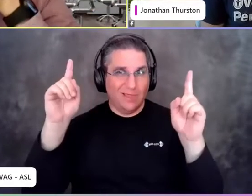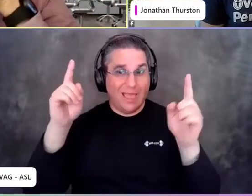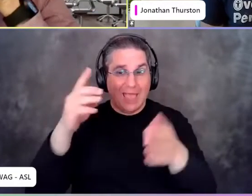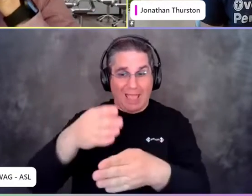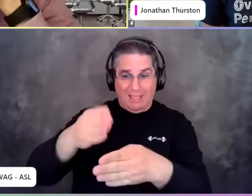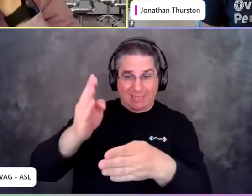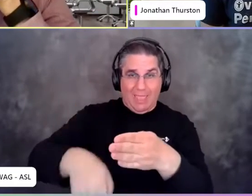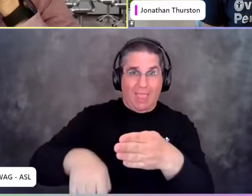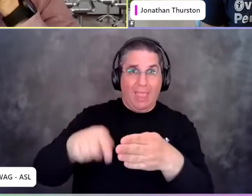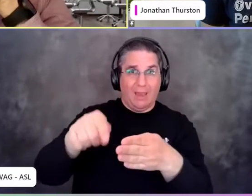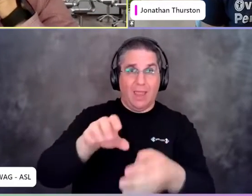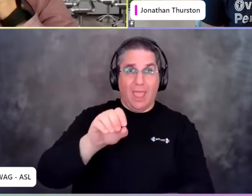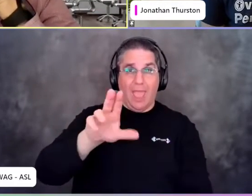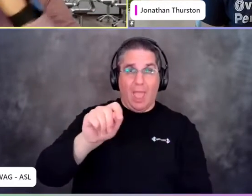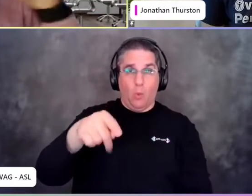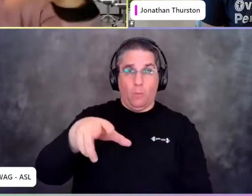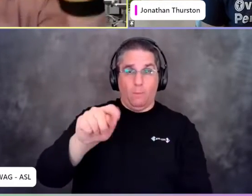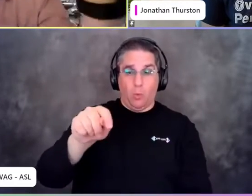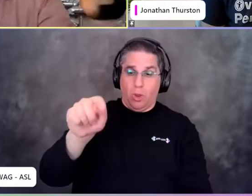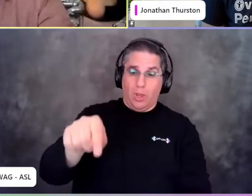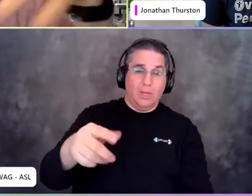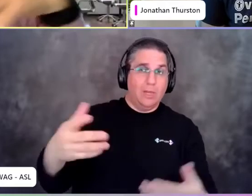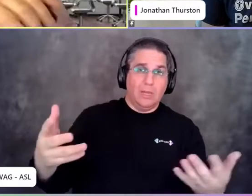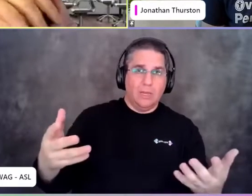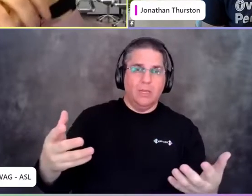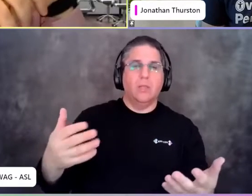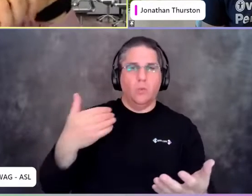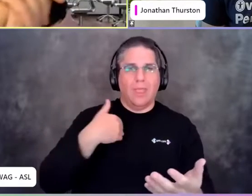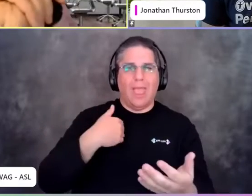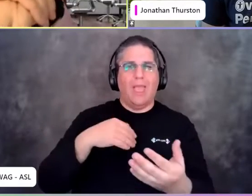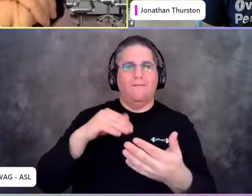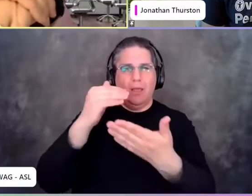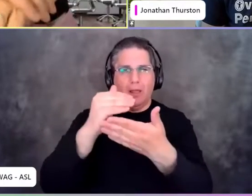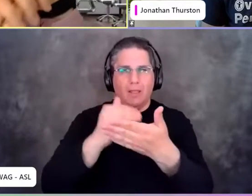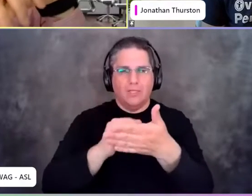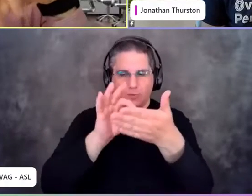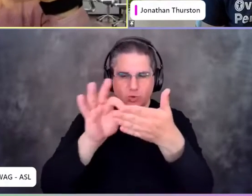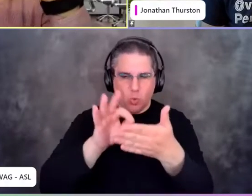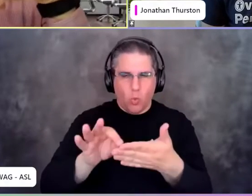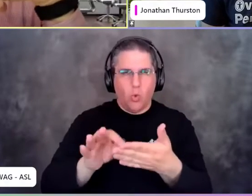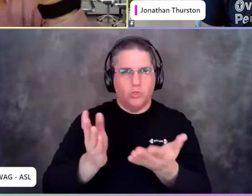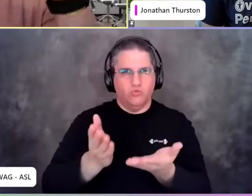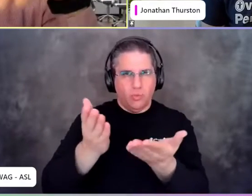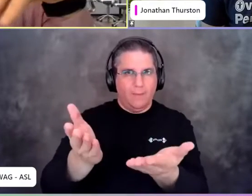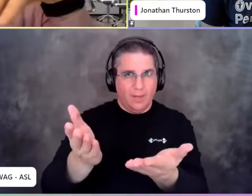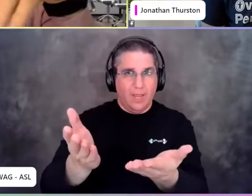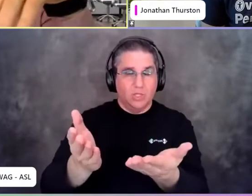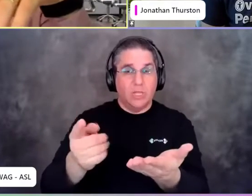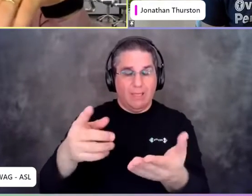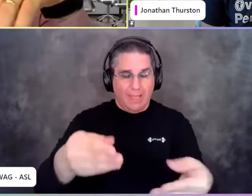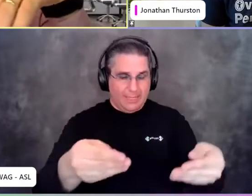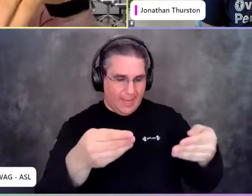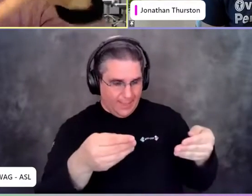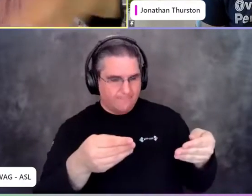just about all of them have successfully used the process, and then the output also talk about which will in a minute, the output of that process